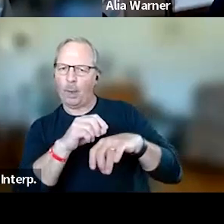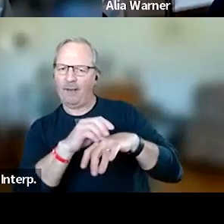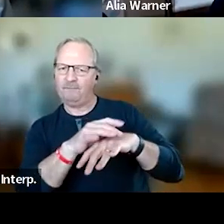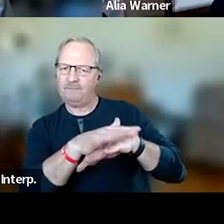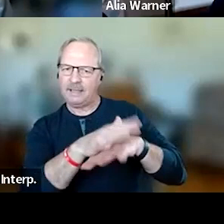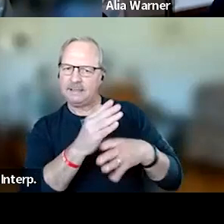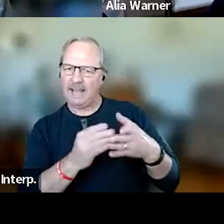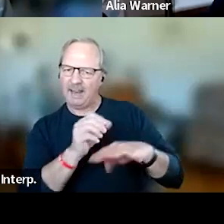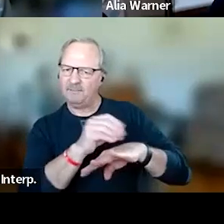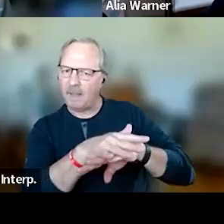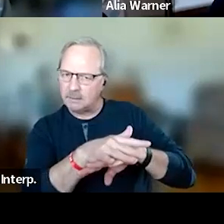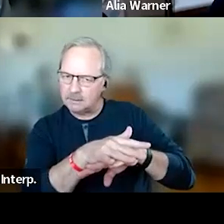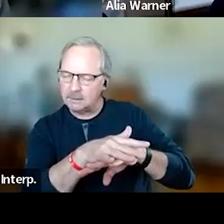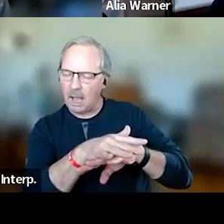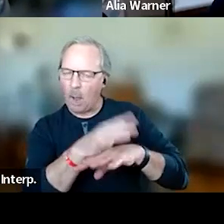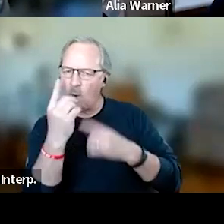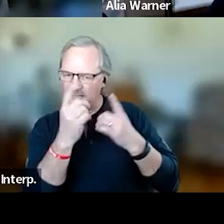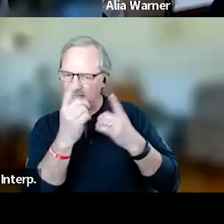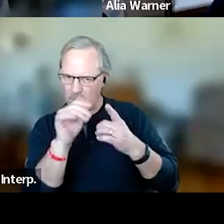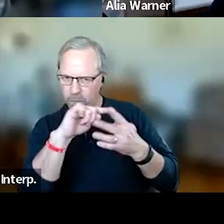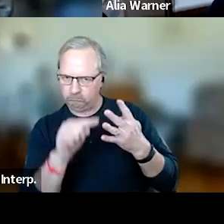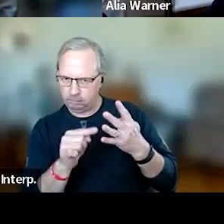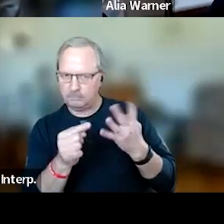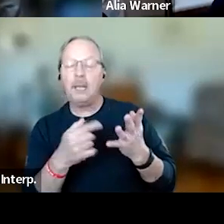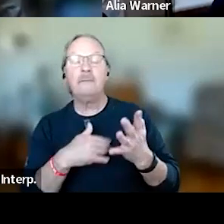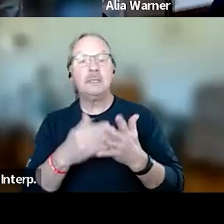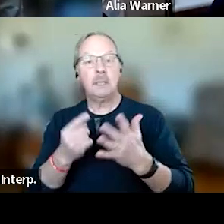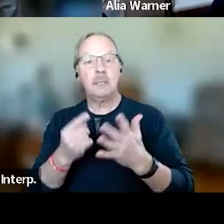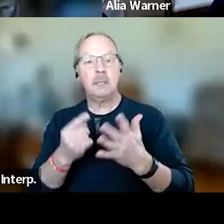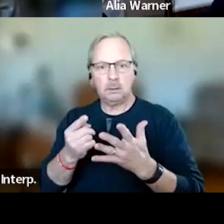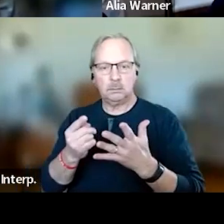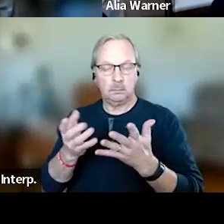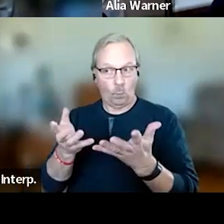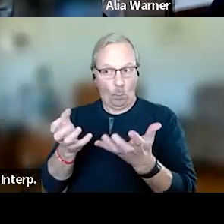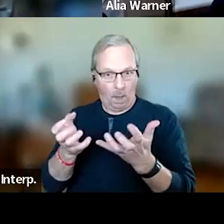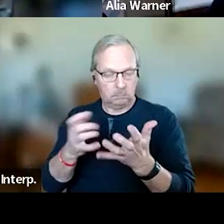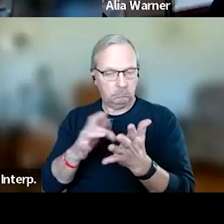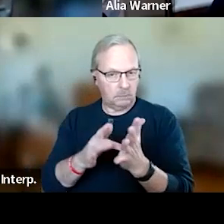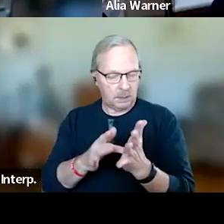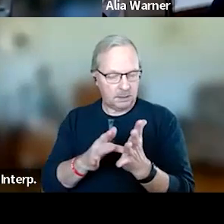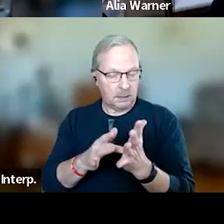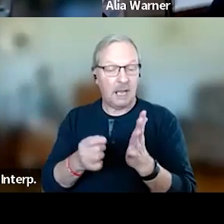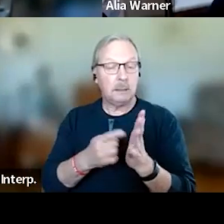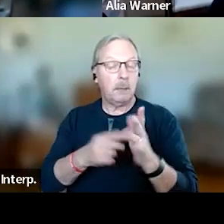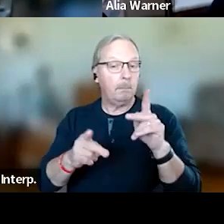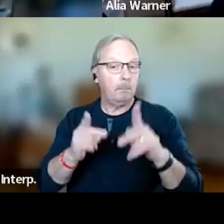that I always wanna consider if someone is wanting to take medication. Sometimes people will have medication regimens